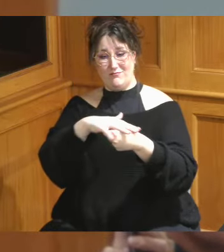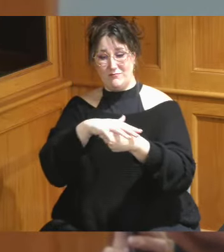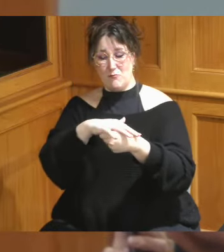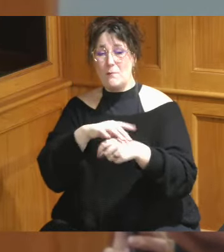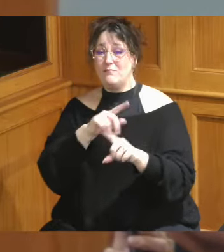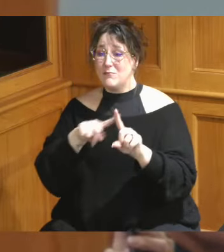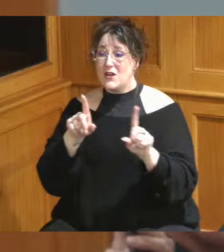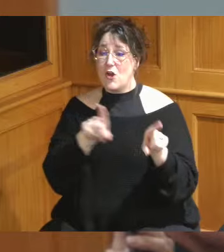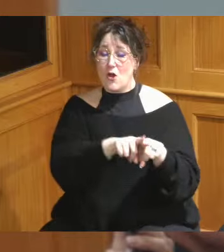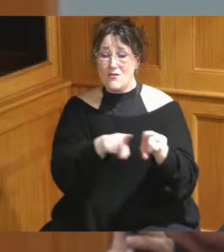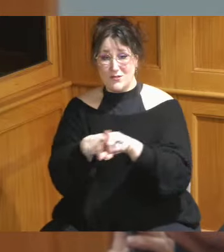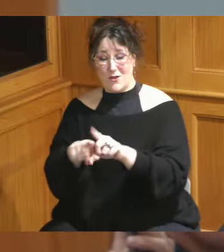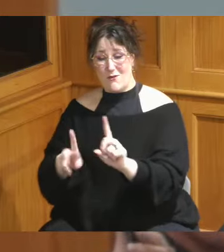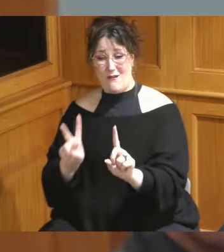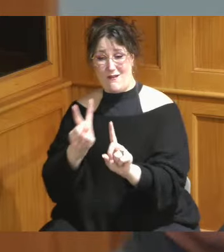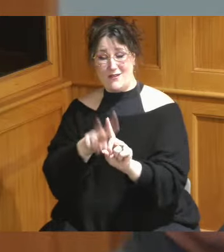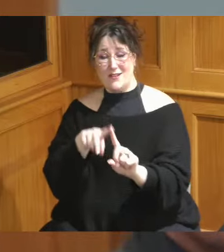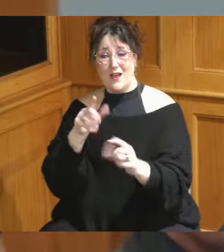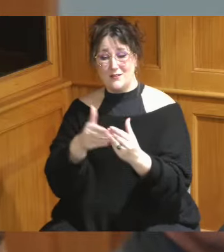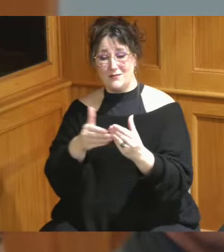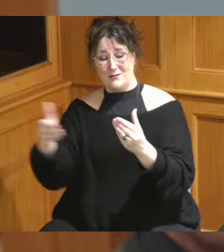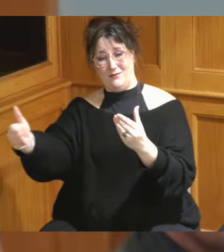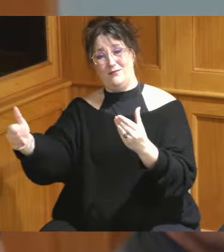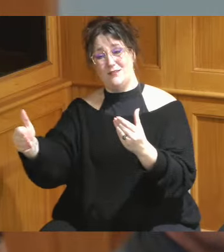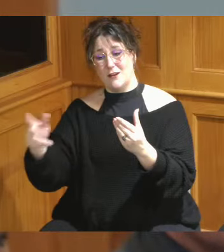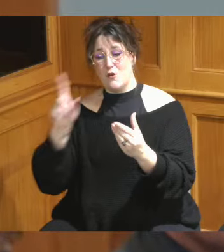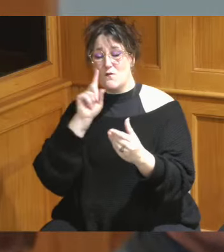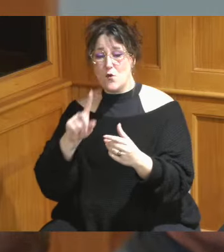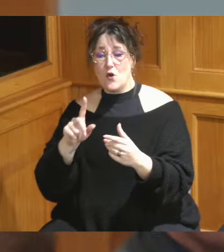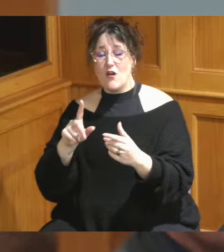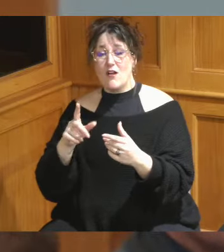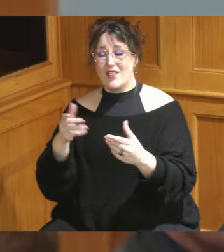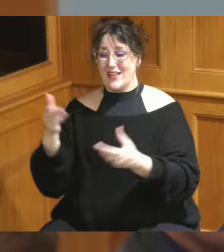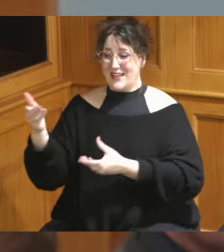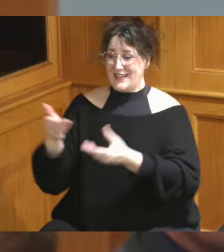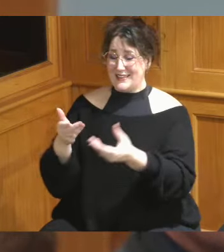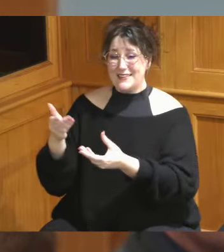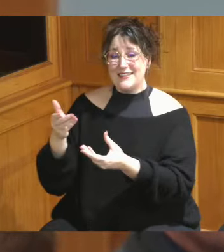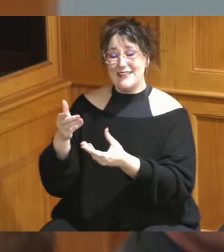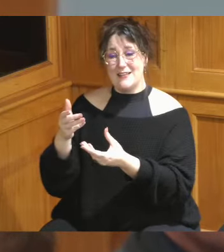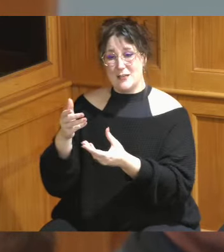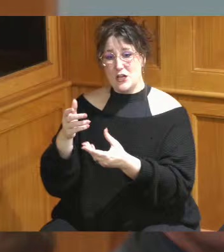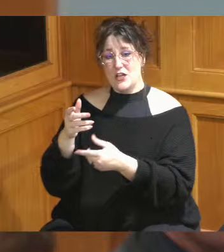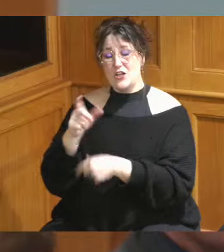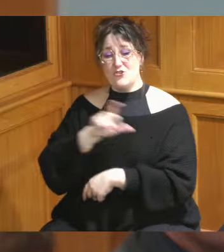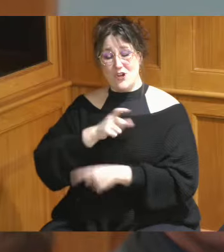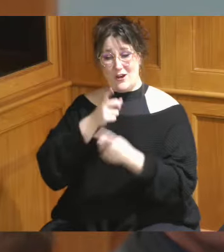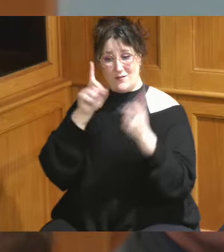but was also assigned throughout the years as the intake OIC, Sheriff's office recruiter,